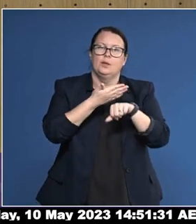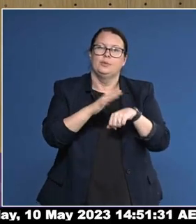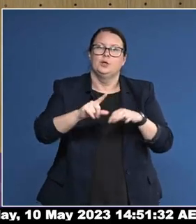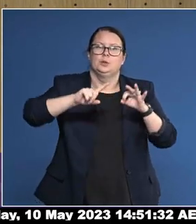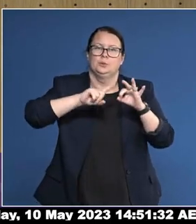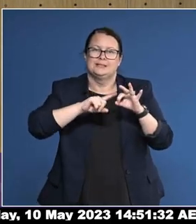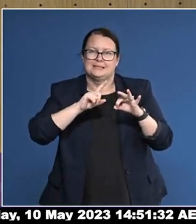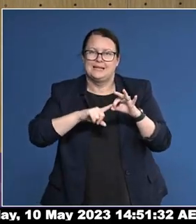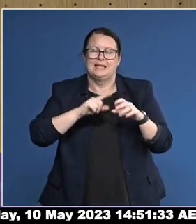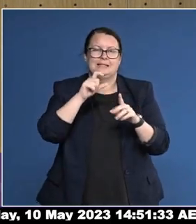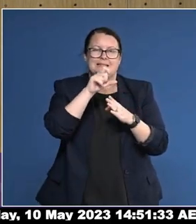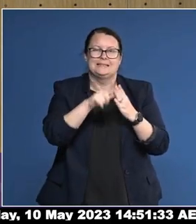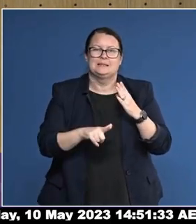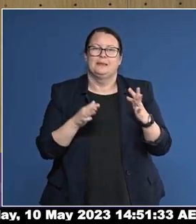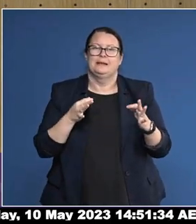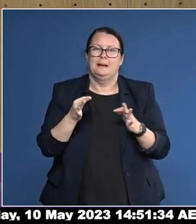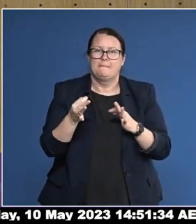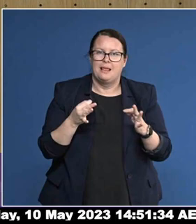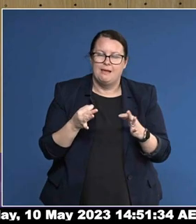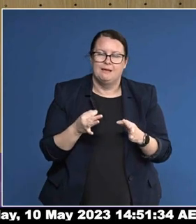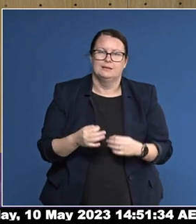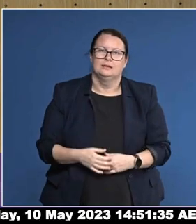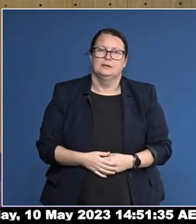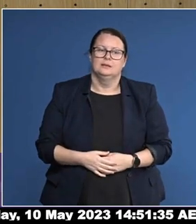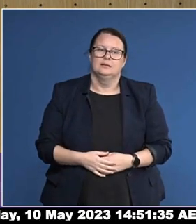have a copy of here, we're treating that as, effectively a, call to action.